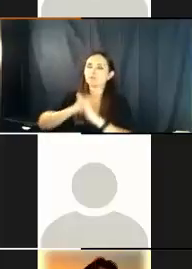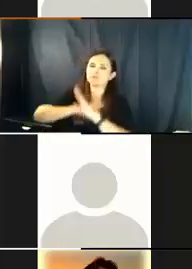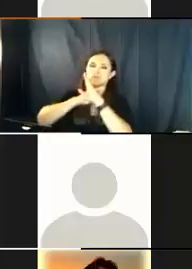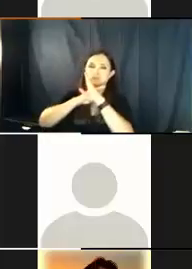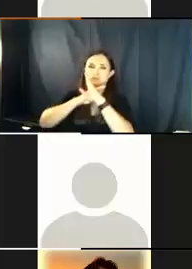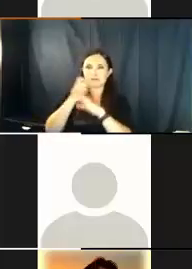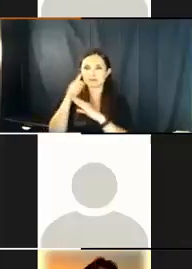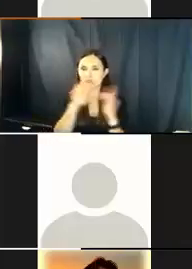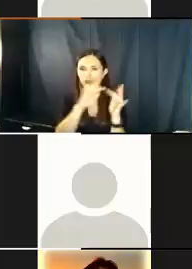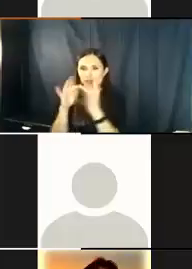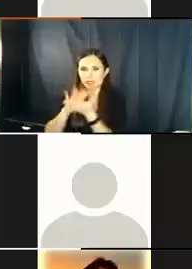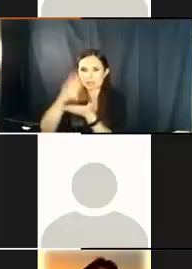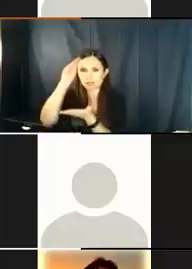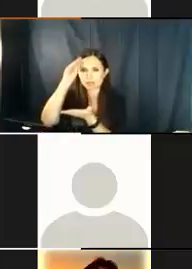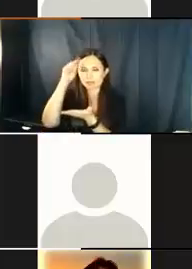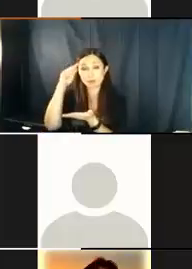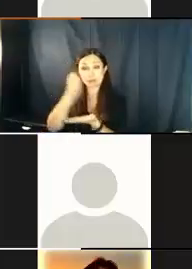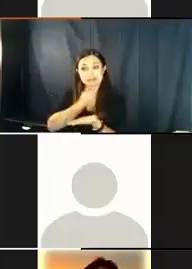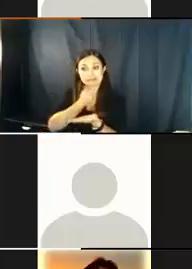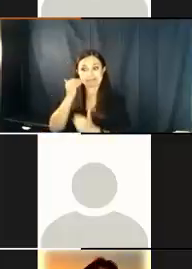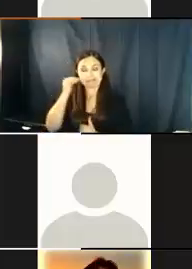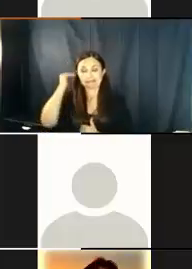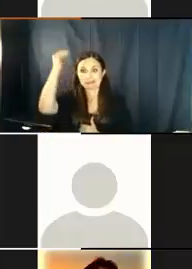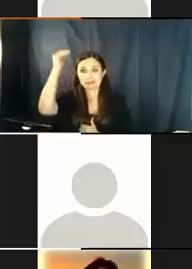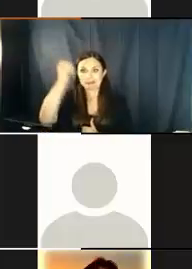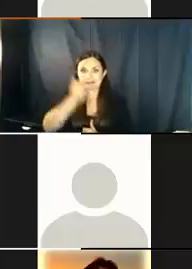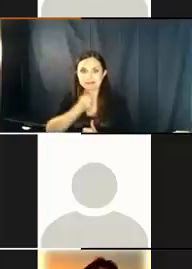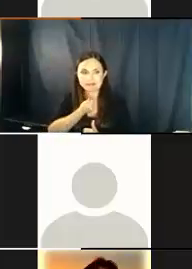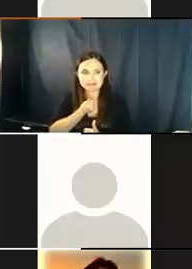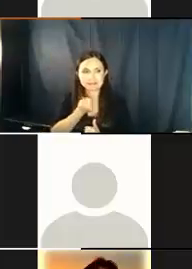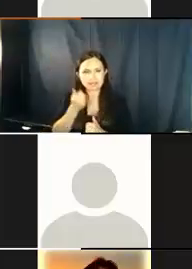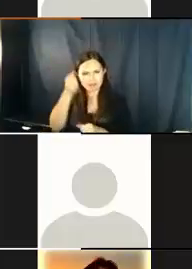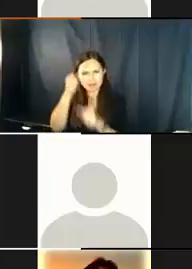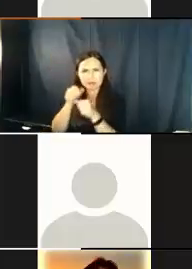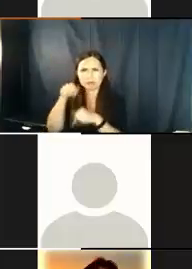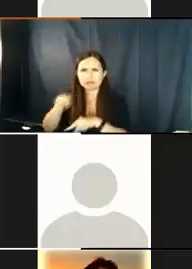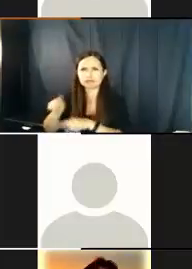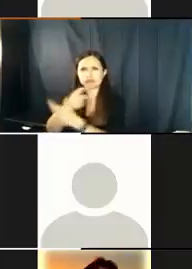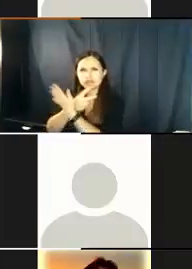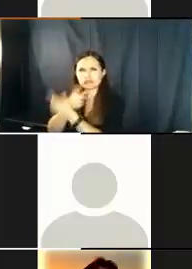And I will say as an adult at the time I was doing my Master's I lived in East Texas and